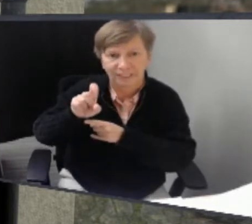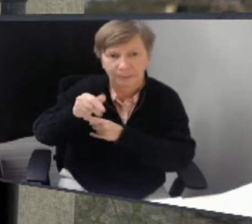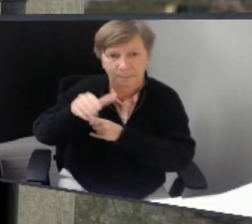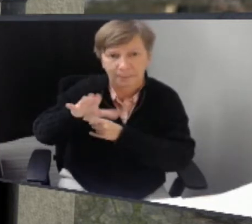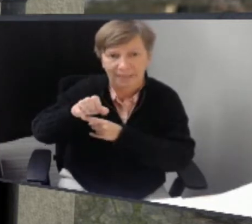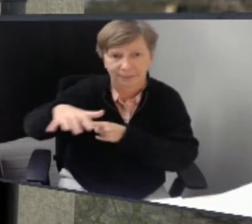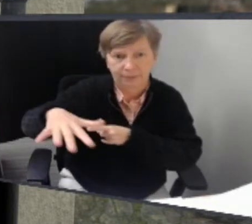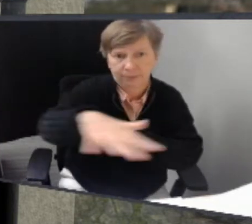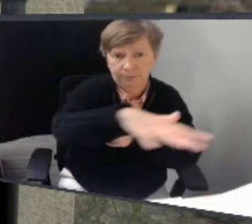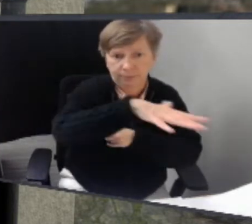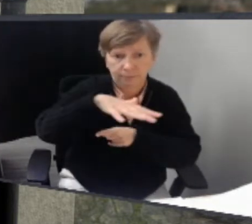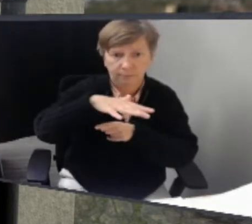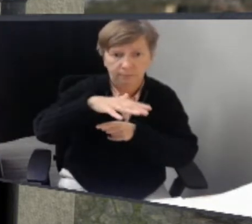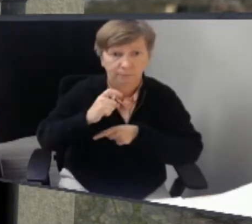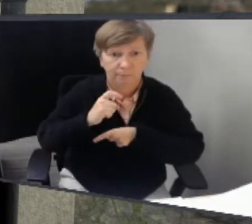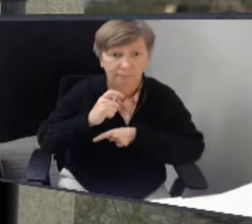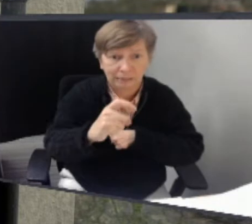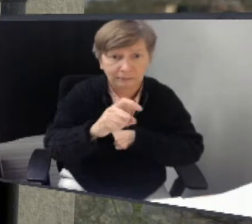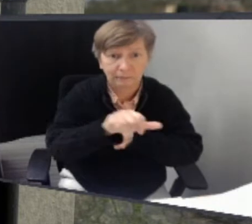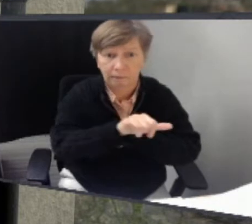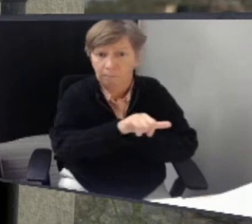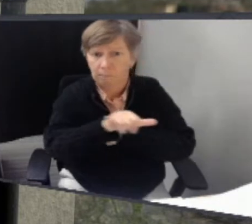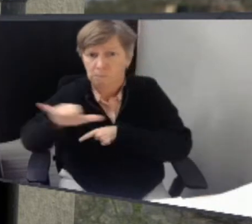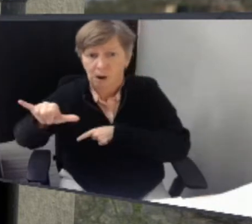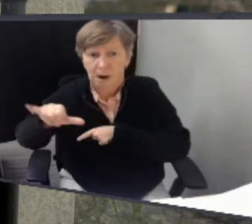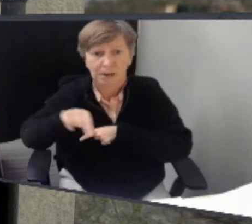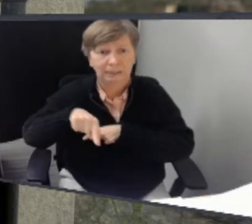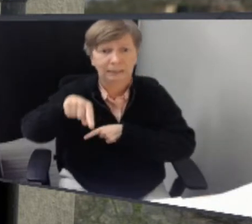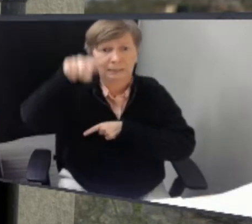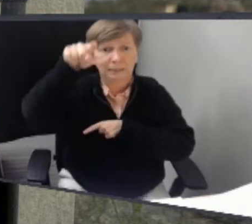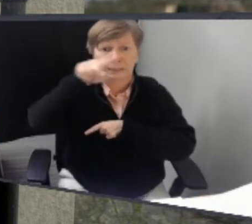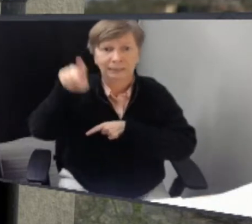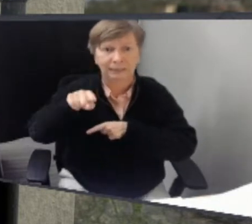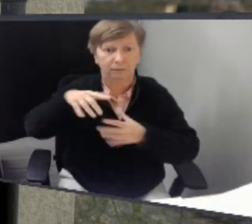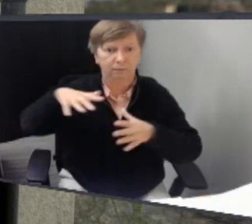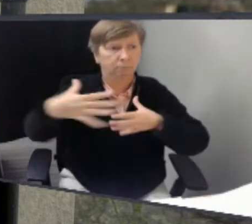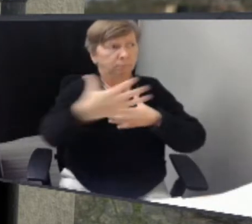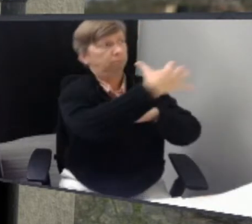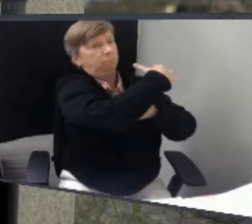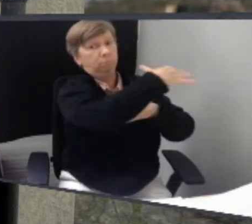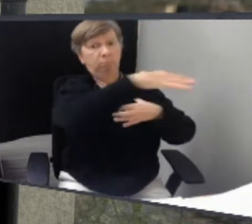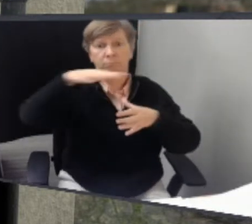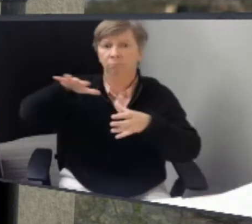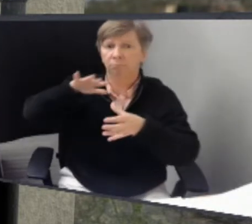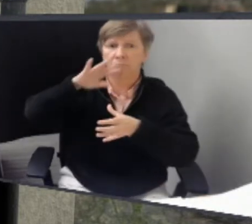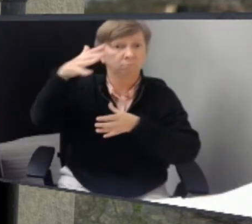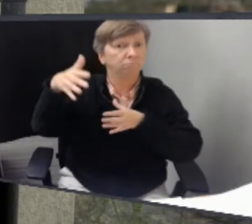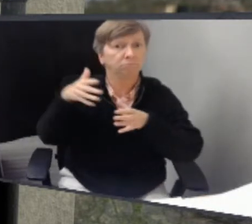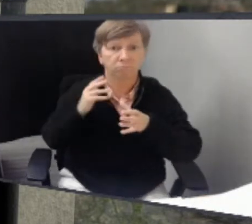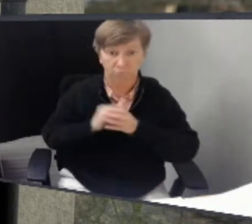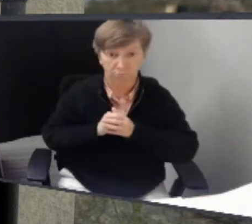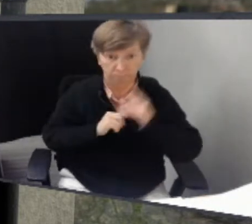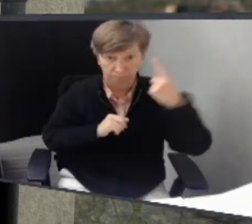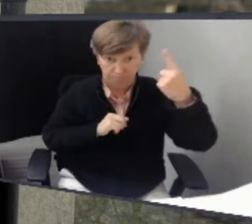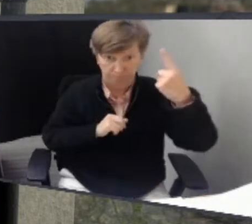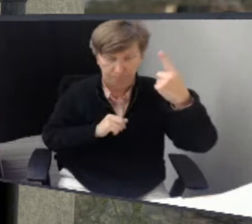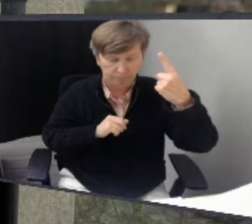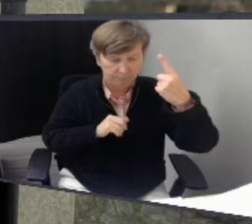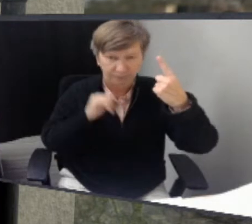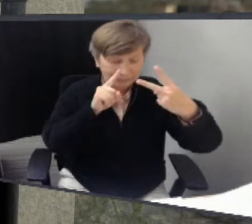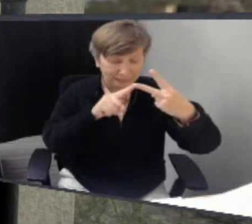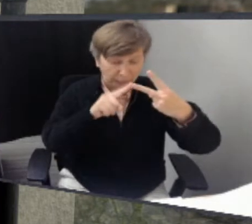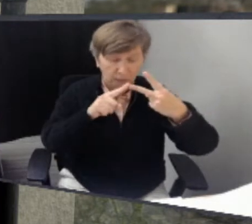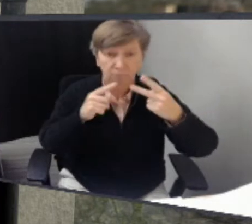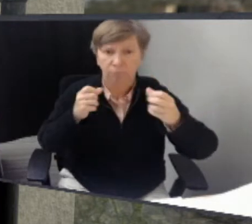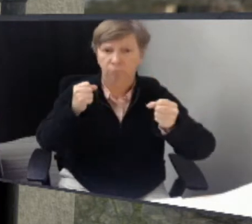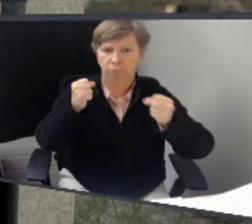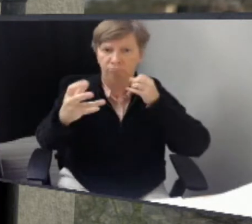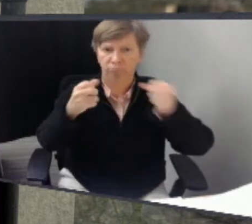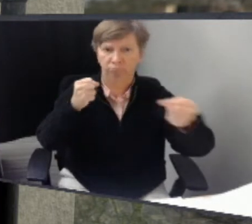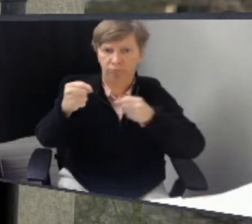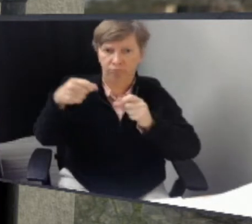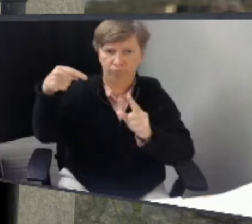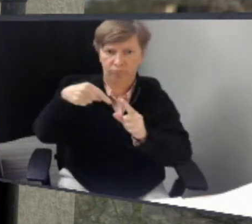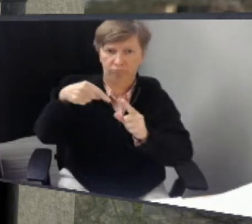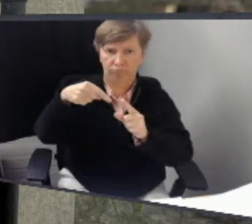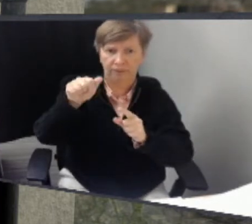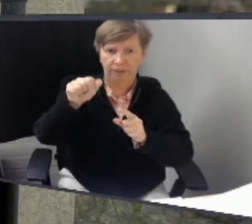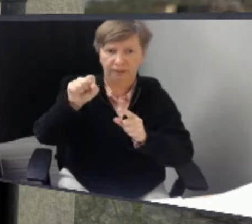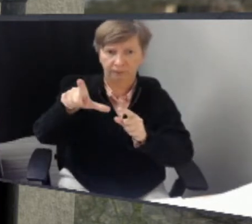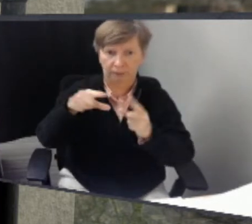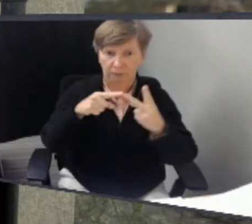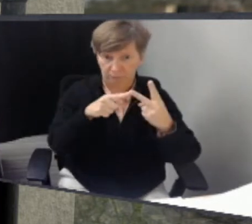in mind. So, I focus on 3d. So, the X, Y, and Z axis. That's one thing that's unique about my work.